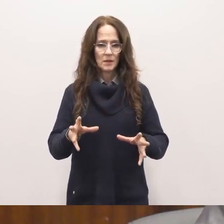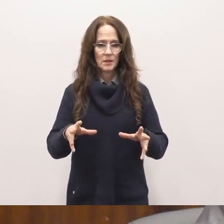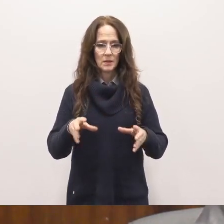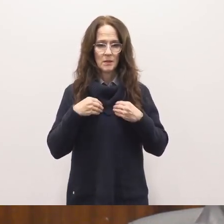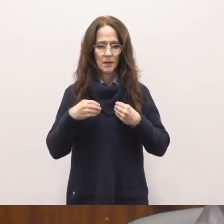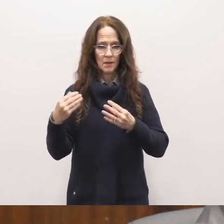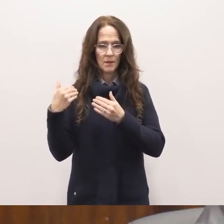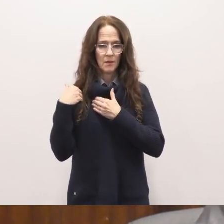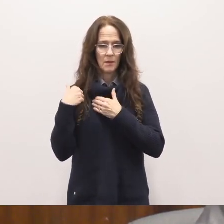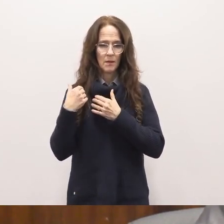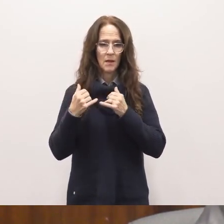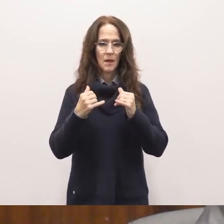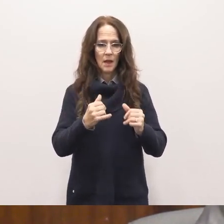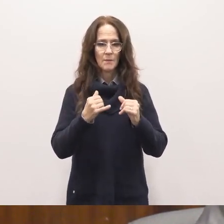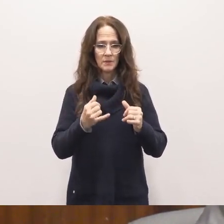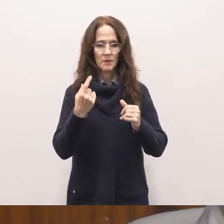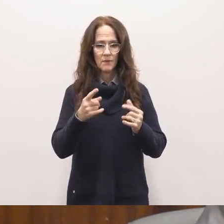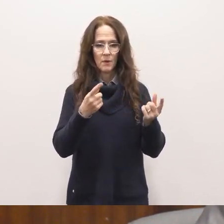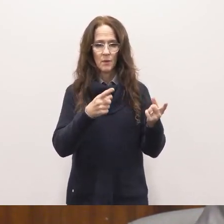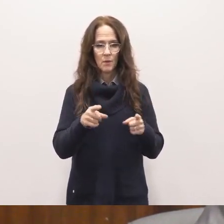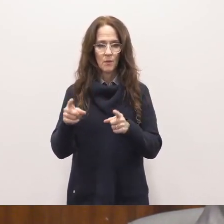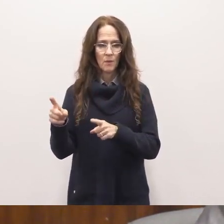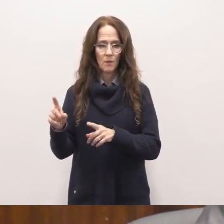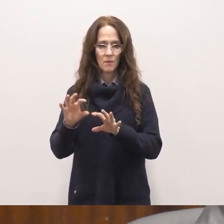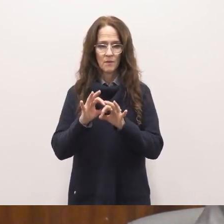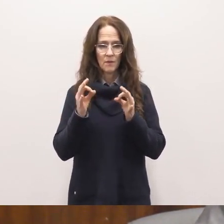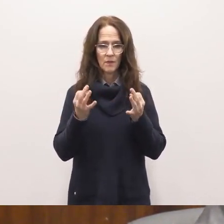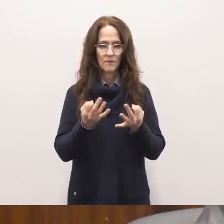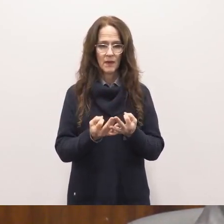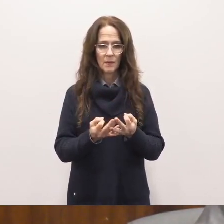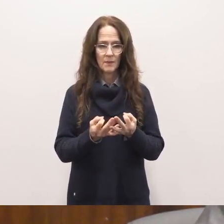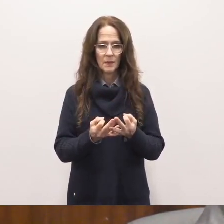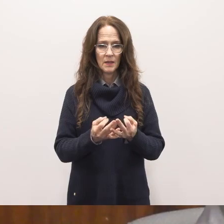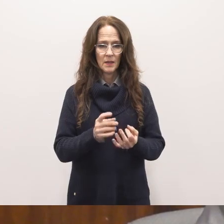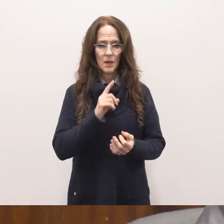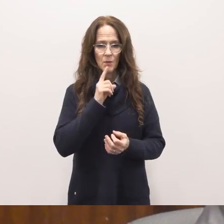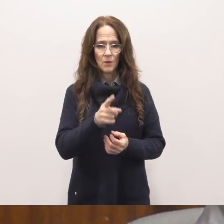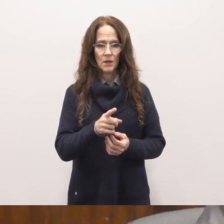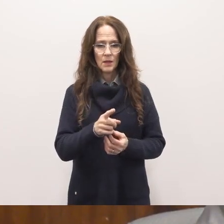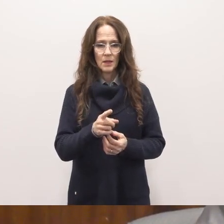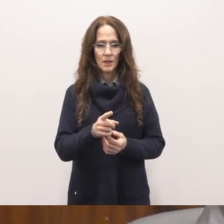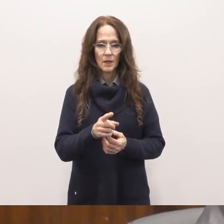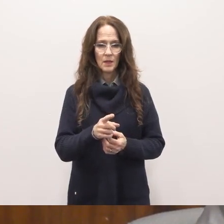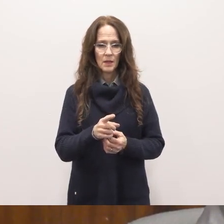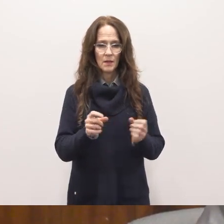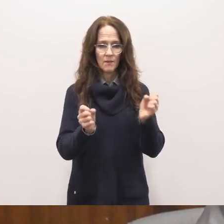empathy for what had occurred for the family, and really the vision of integrity